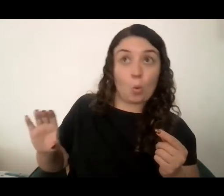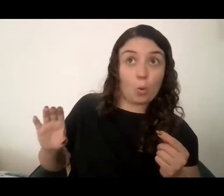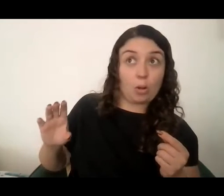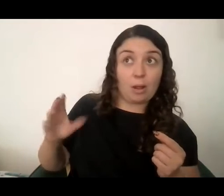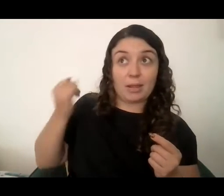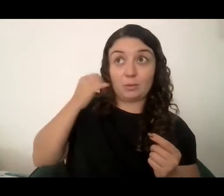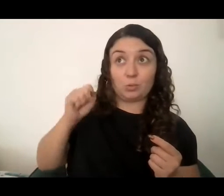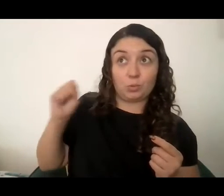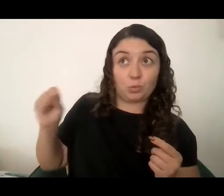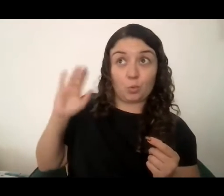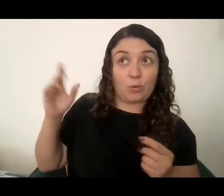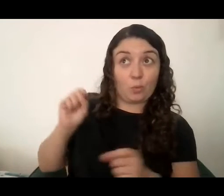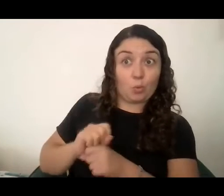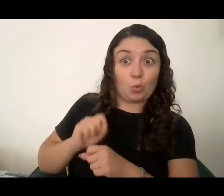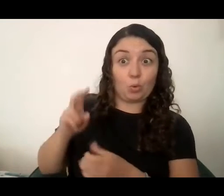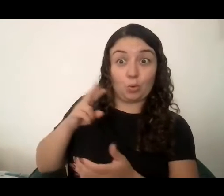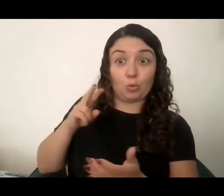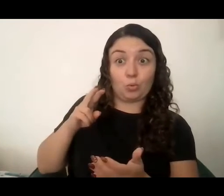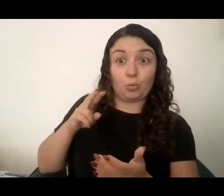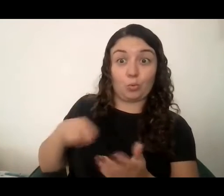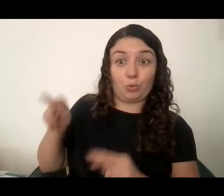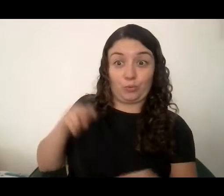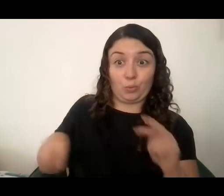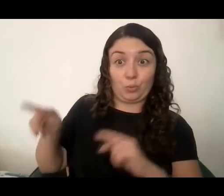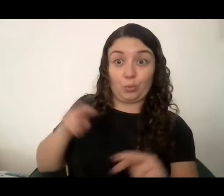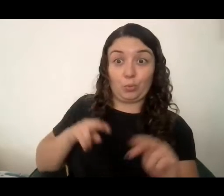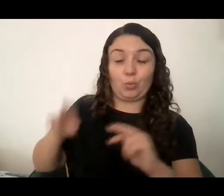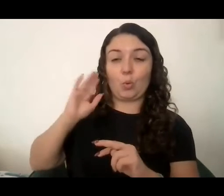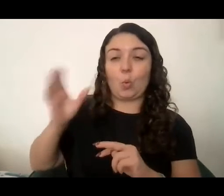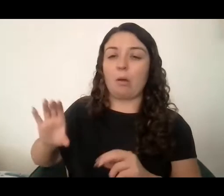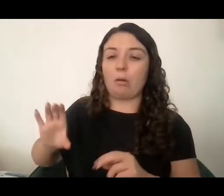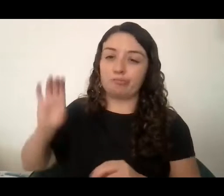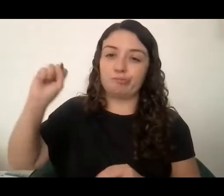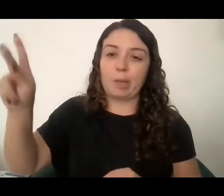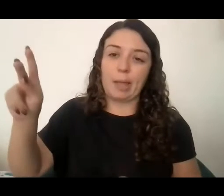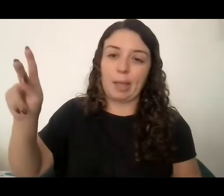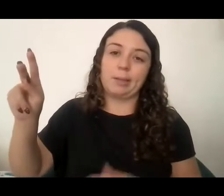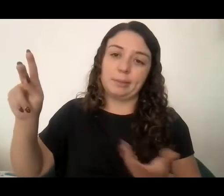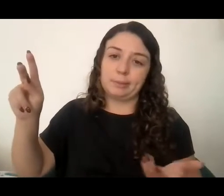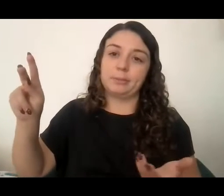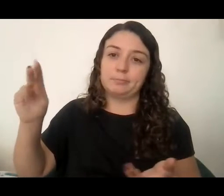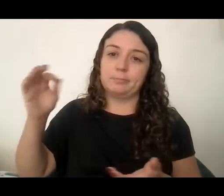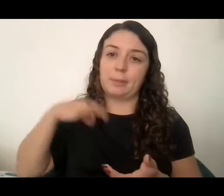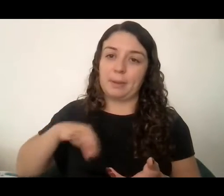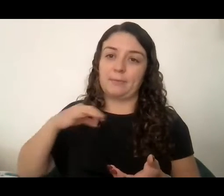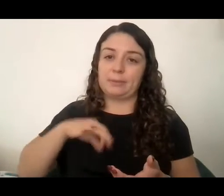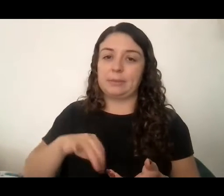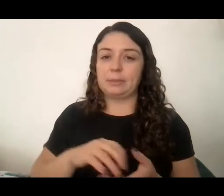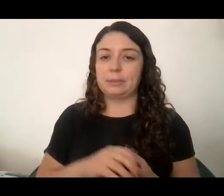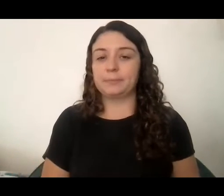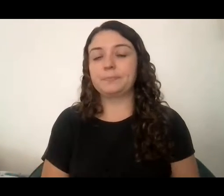work review, after the tax return is done, they'll pay that benefit, those benefit payments, back.